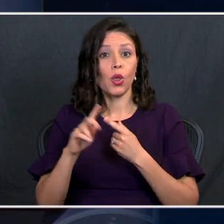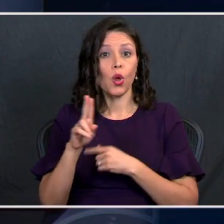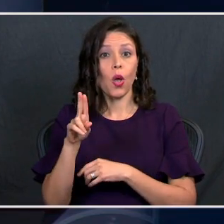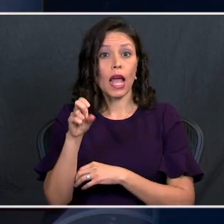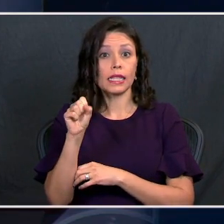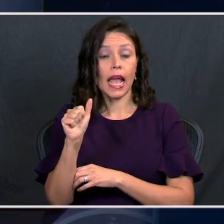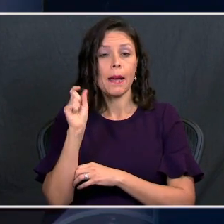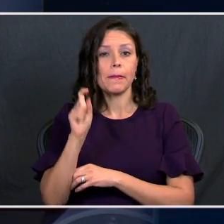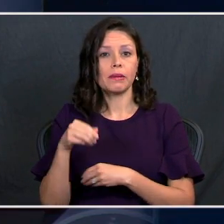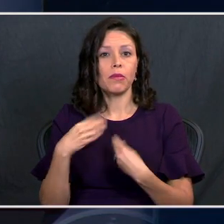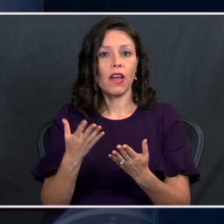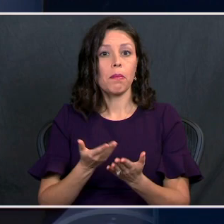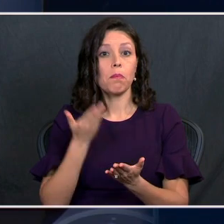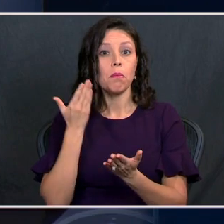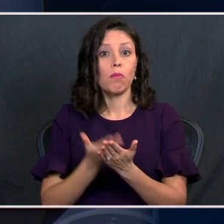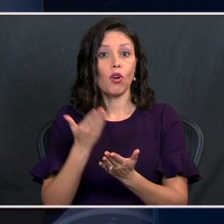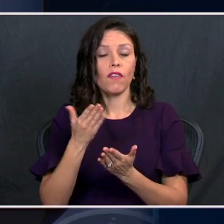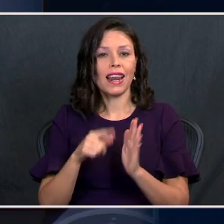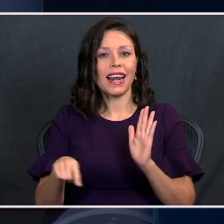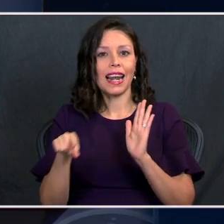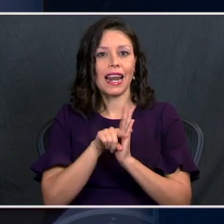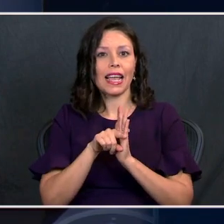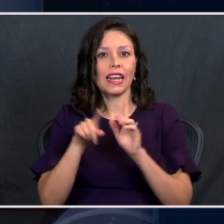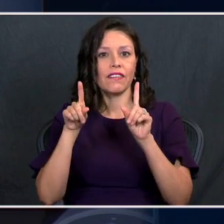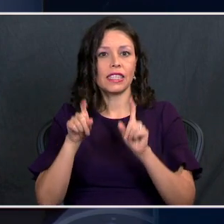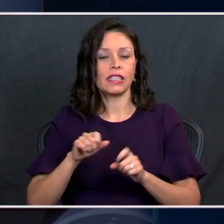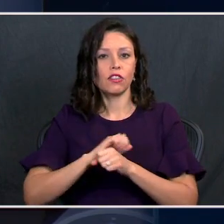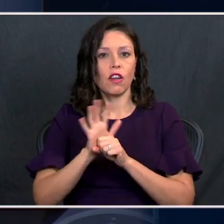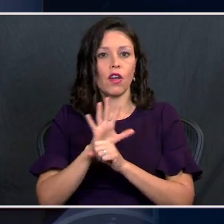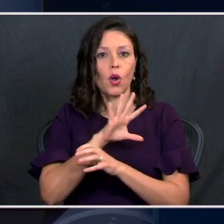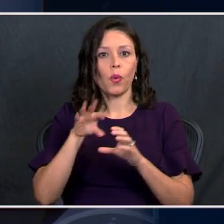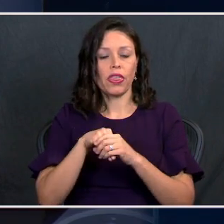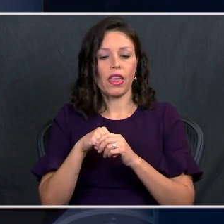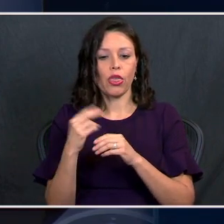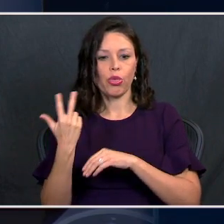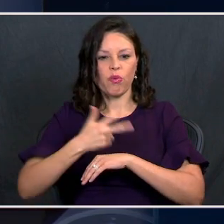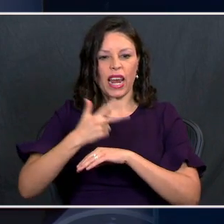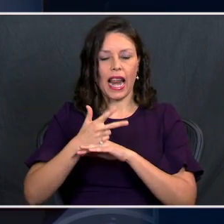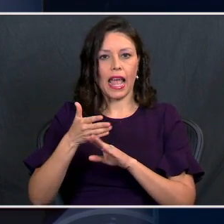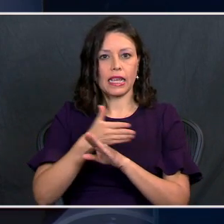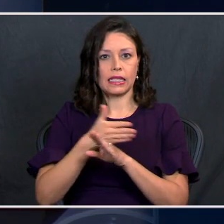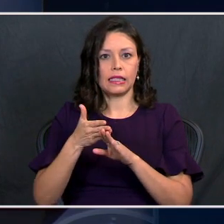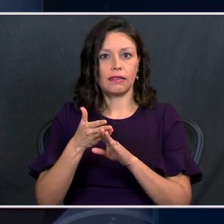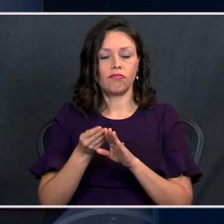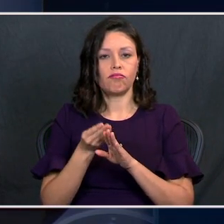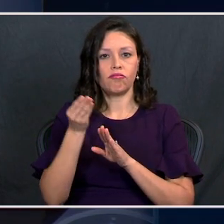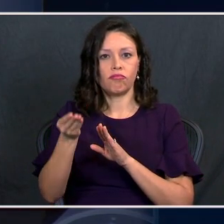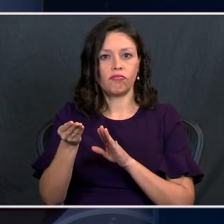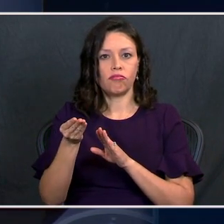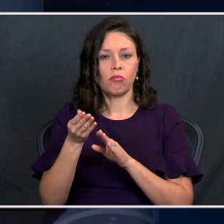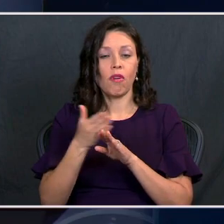must provide proof of a negative test within three days of travel to airlines prior to departure.